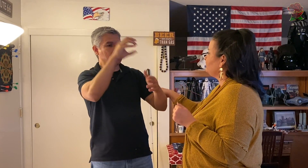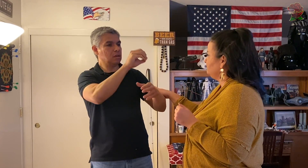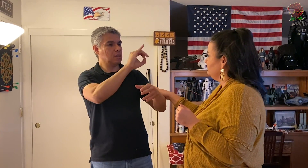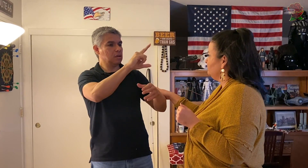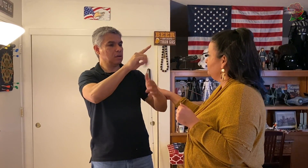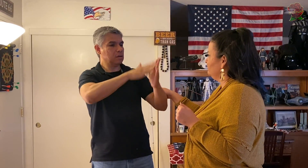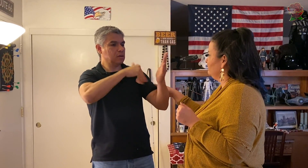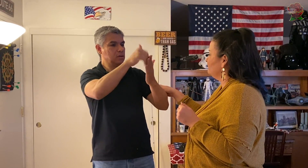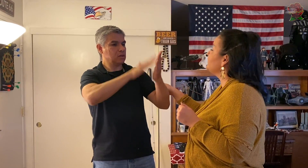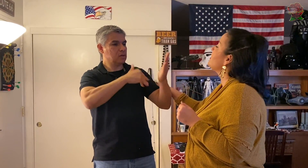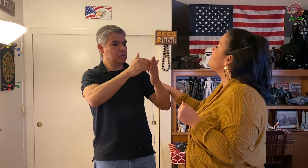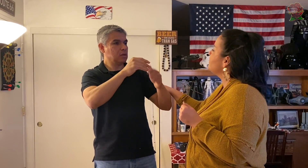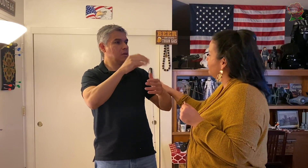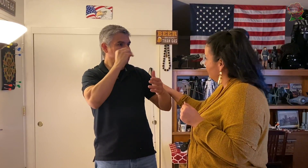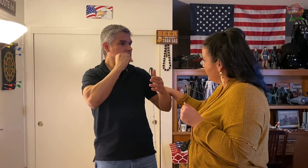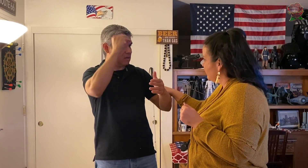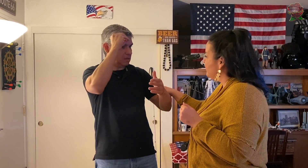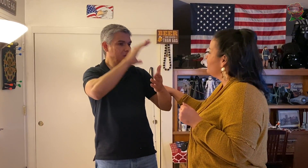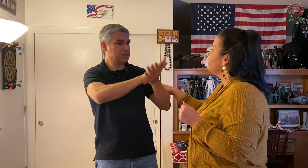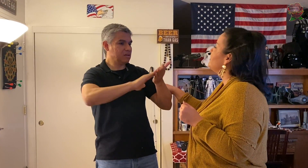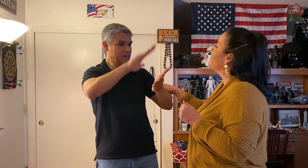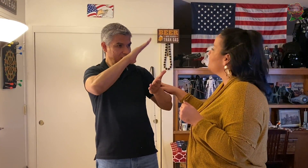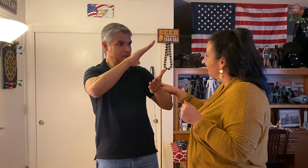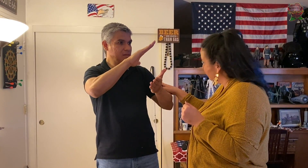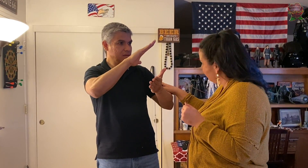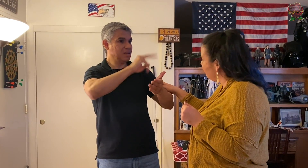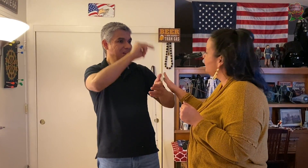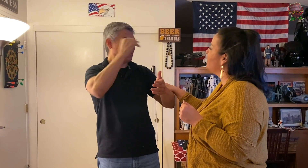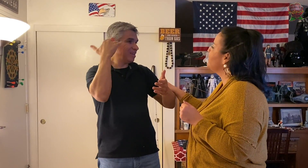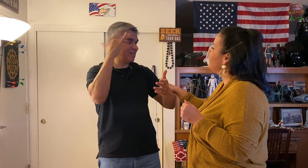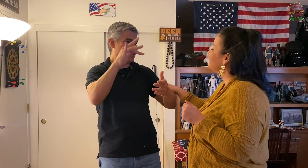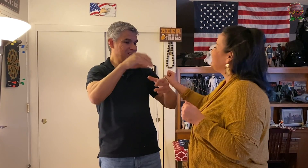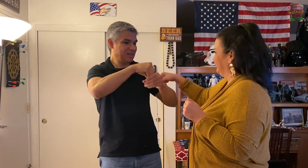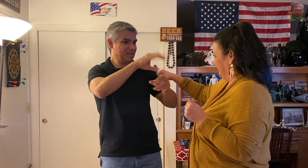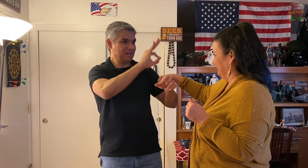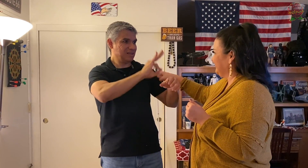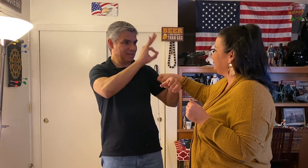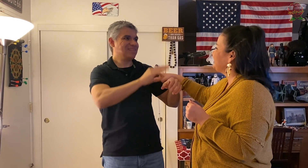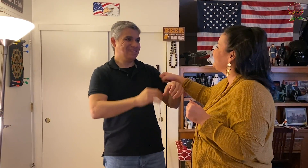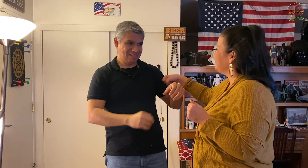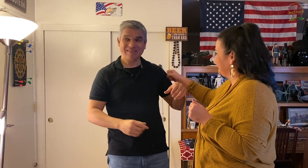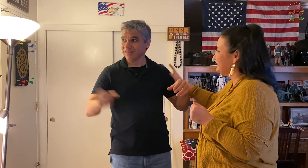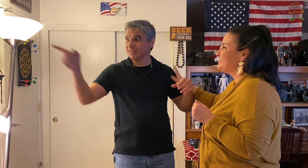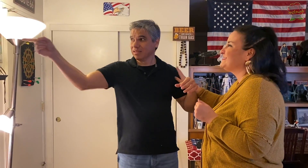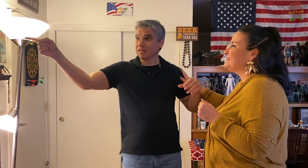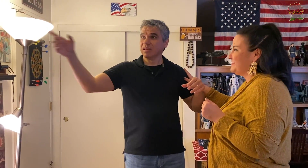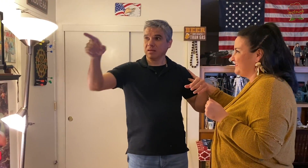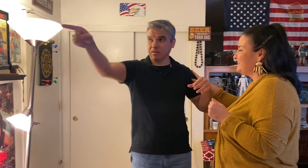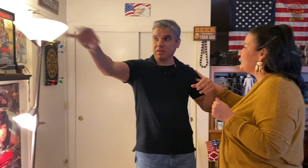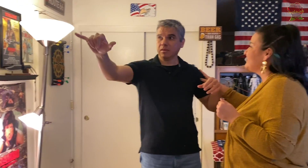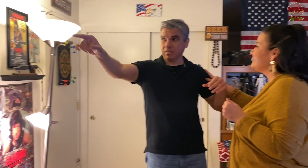I learned how to do oil painting at home in college, in Fremont in Northern California.